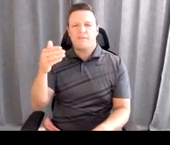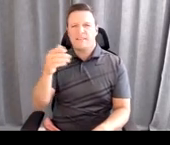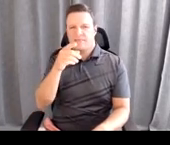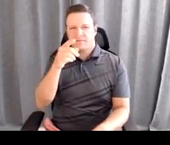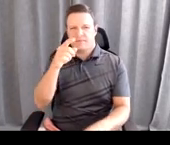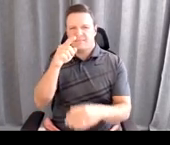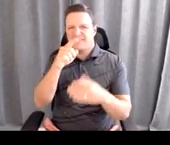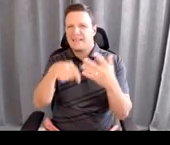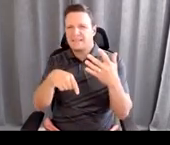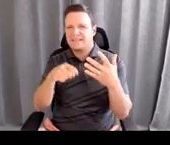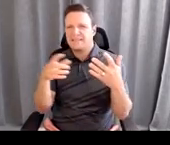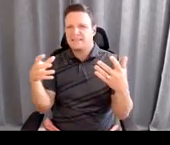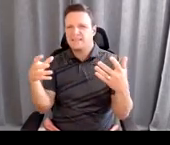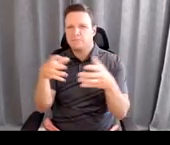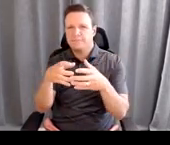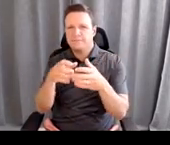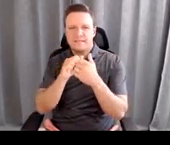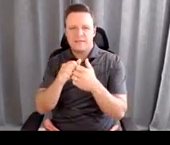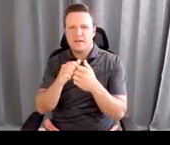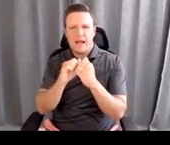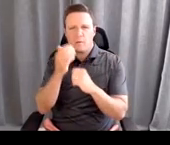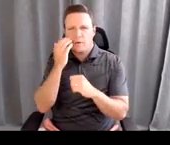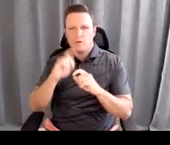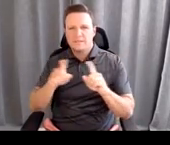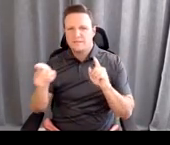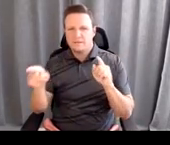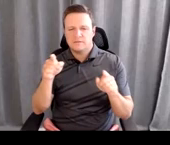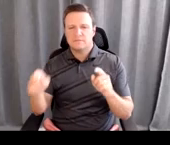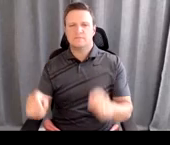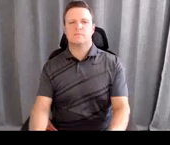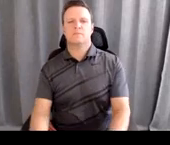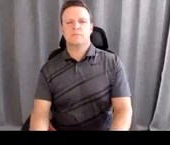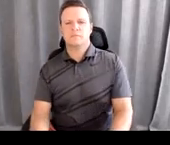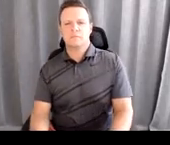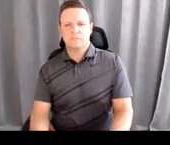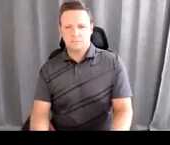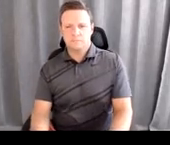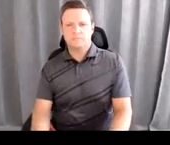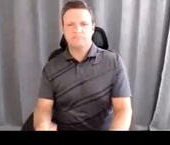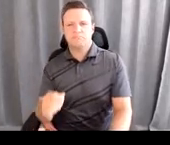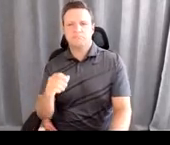So how do we know the difference between the two? We can look at it this way with,